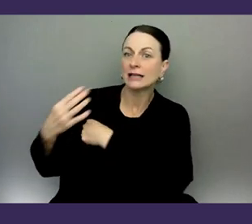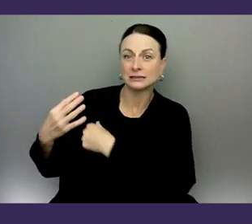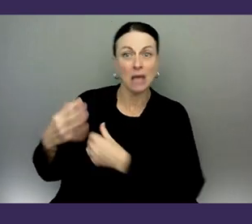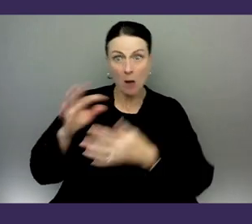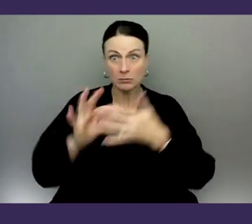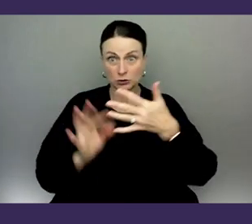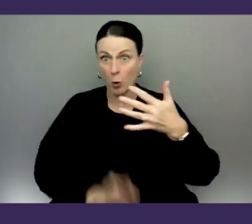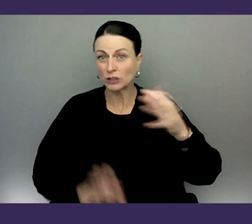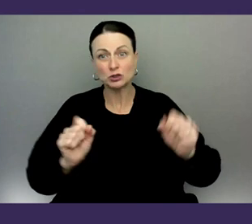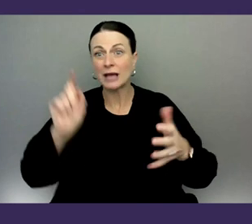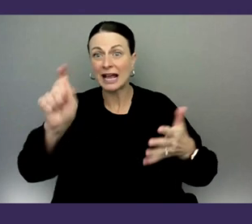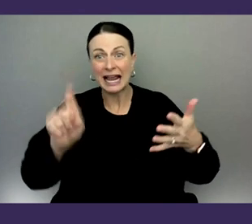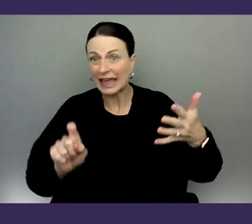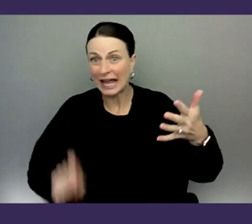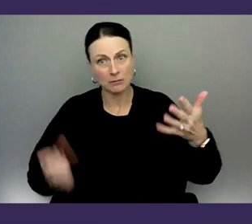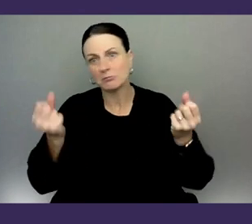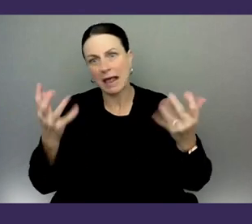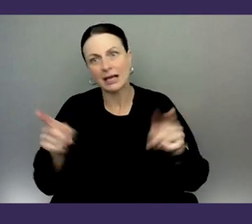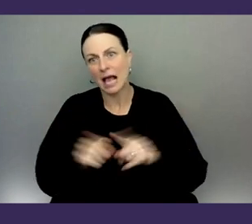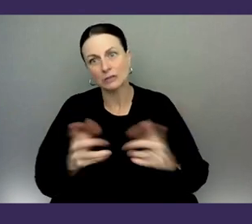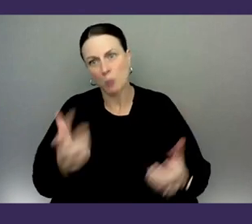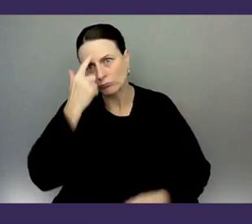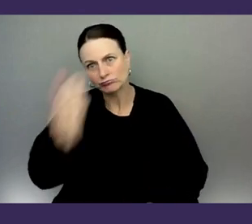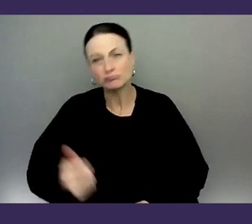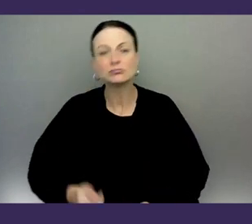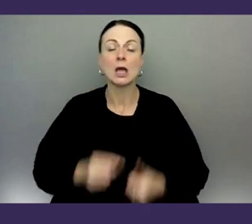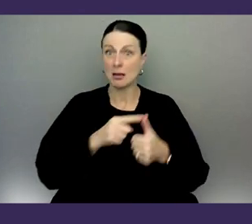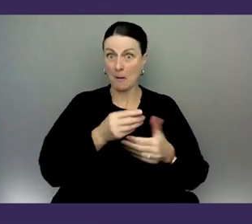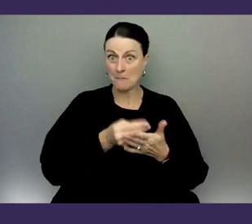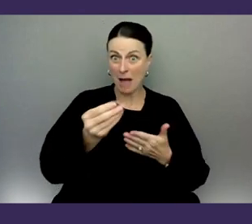You can click multiple. Buying a car,